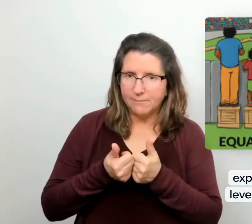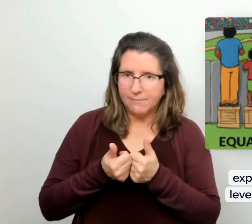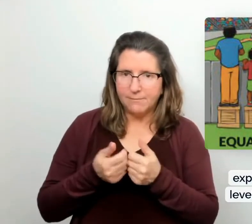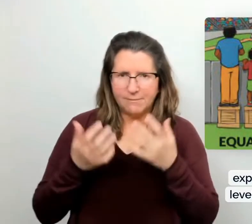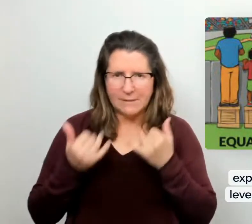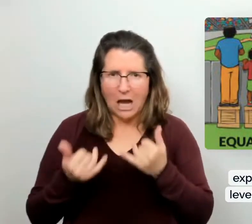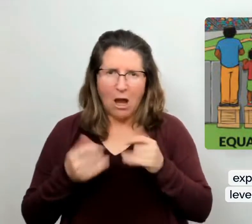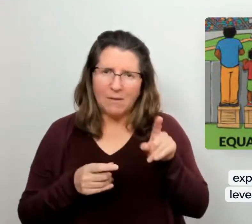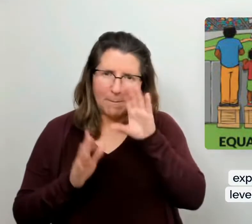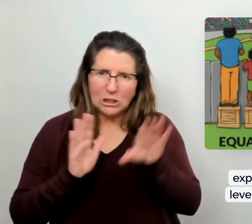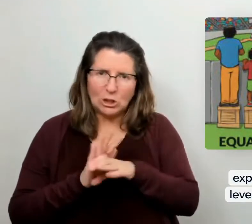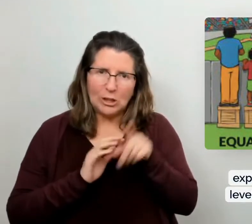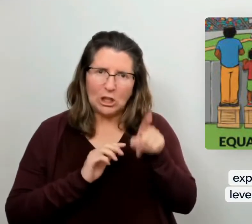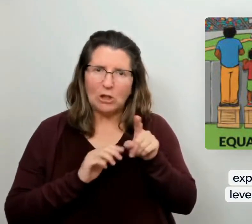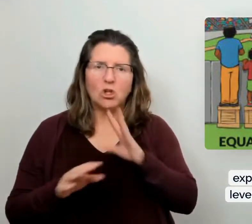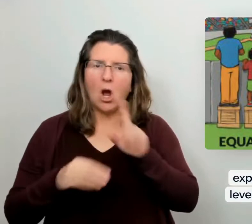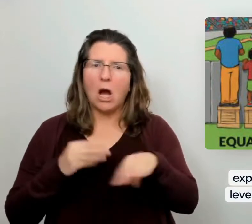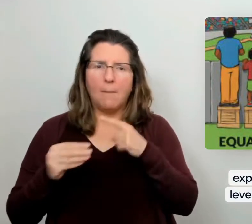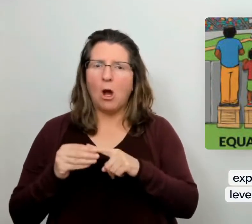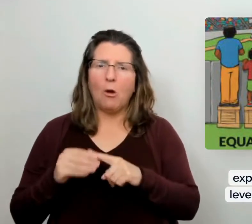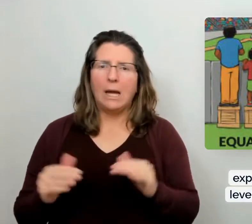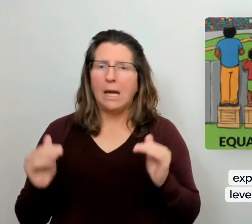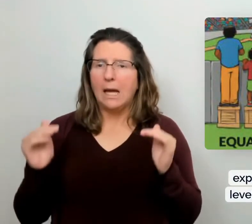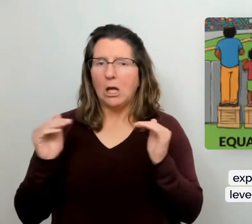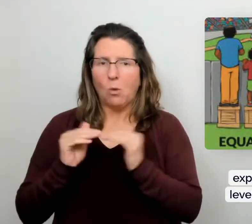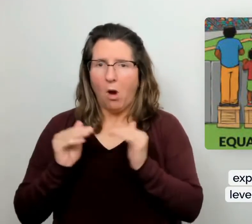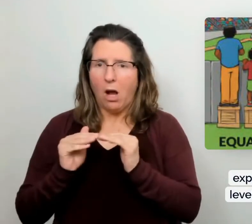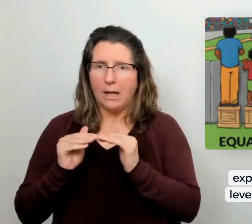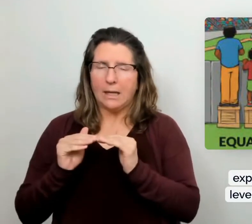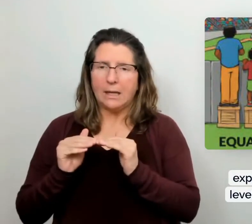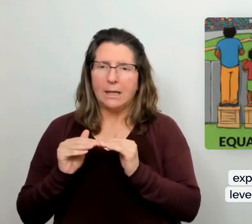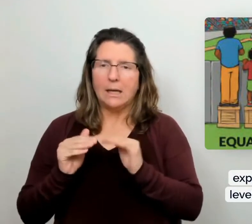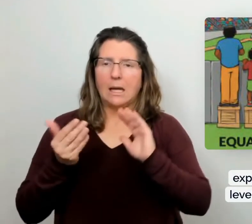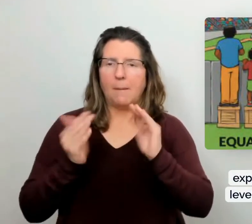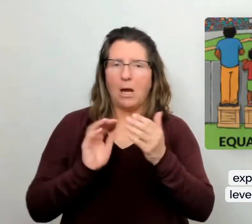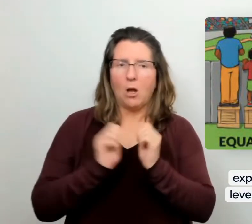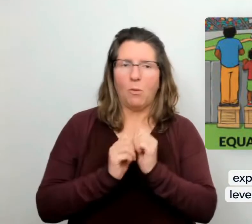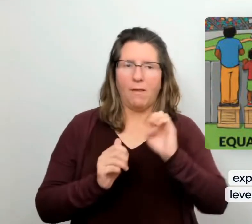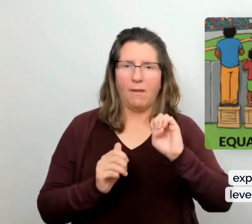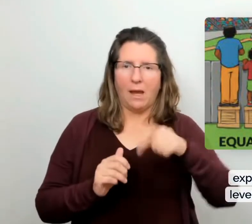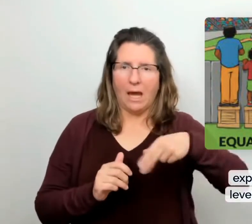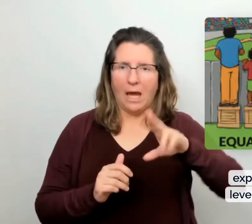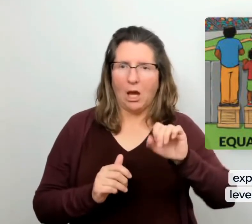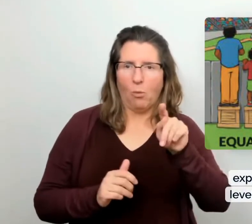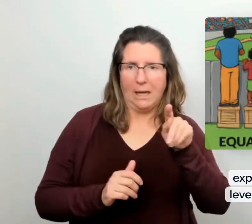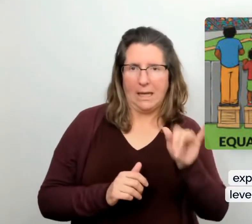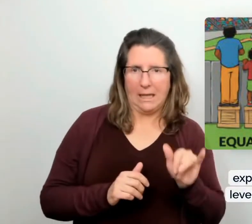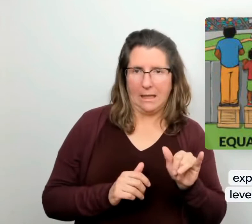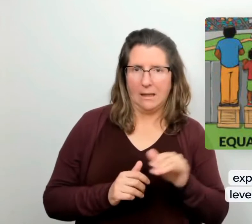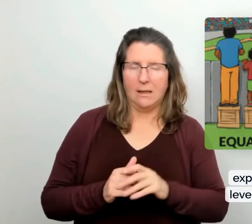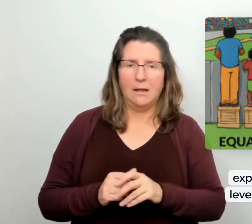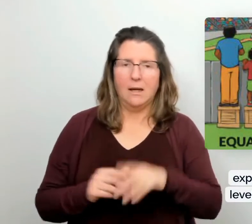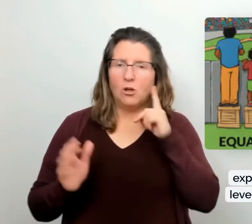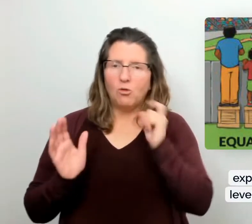The image on the slide demonstrates the difference between equality and equity.